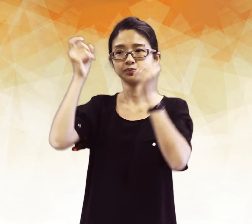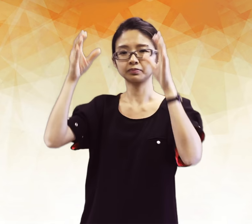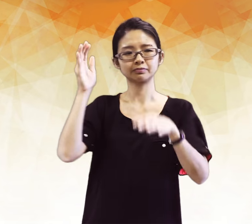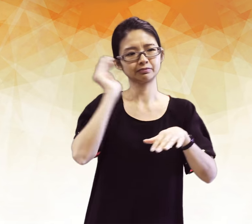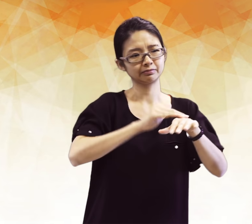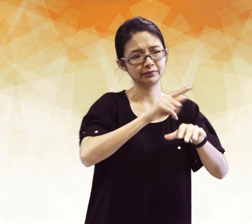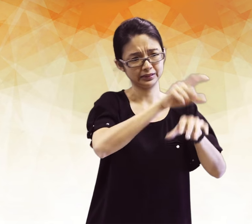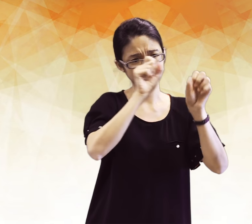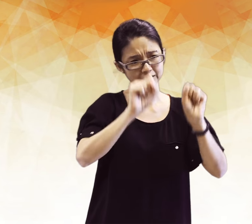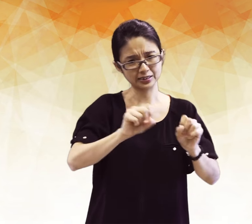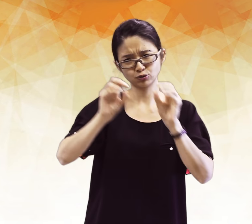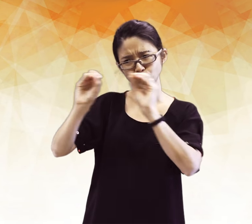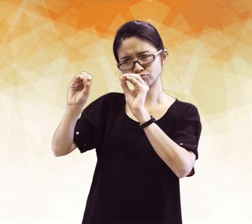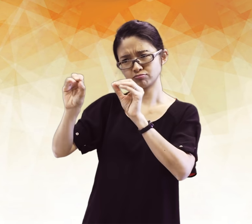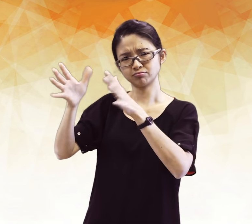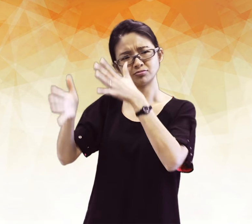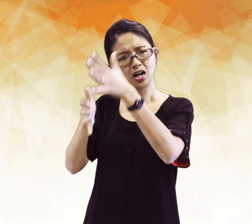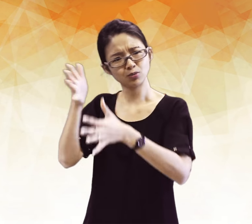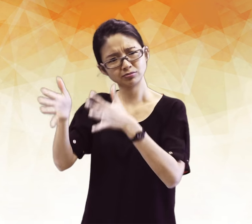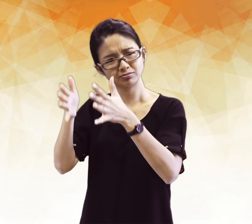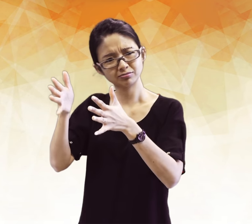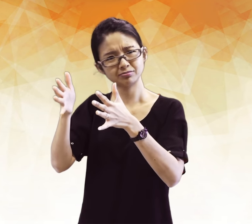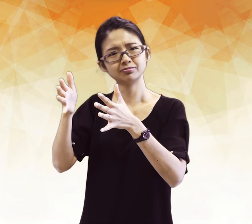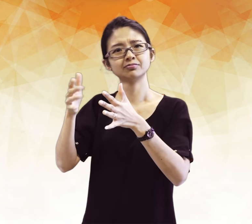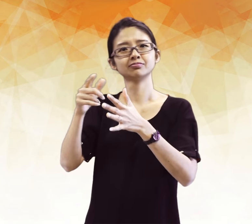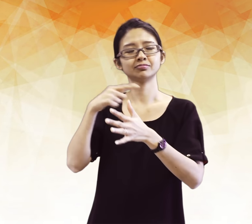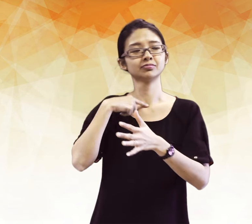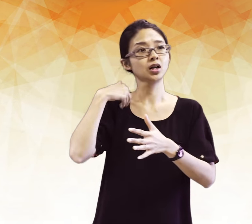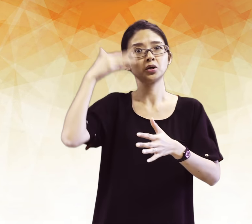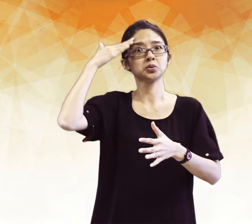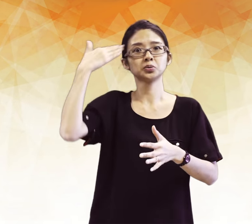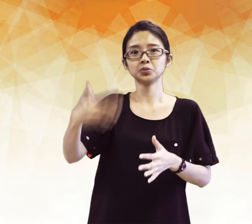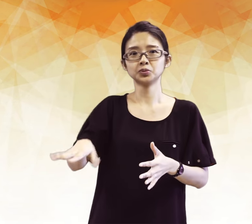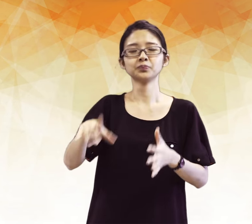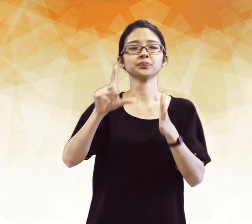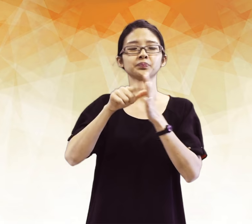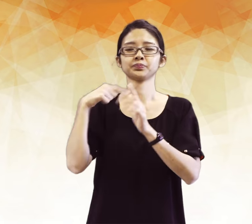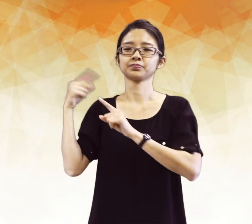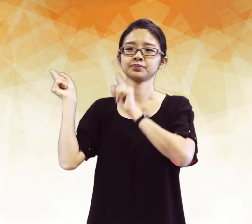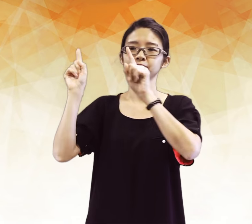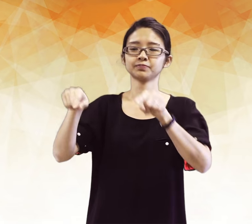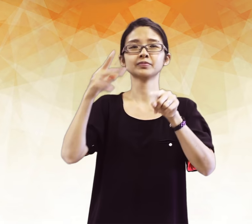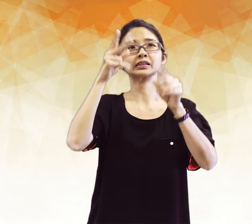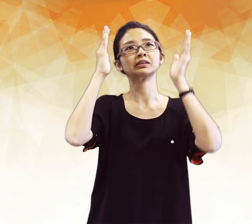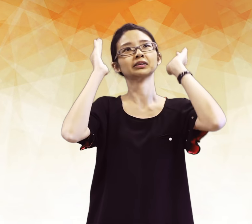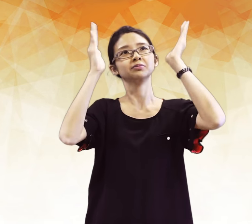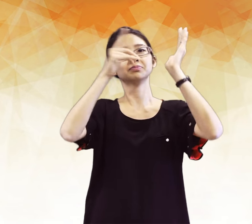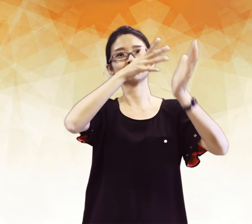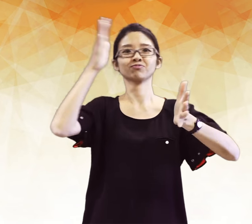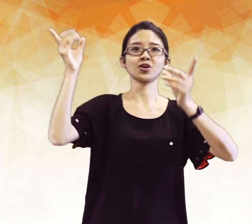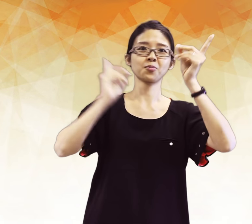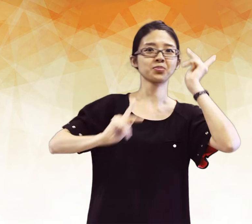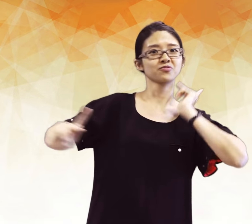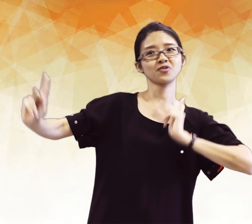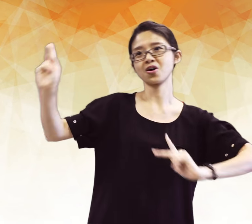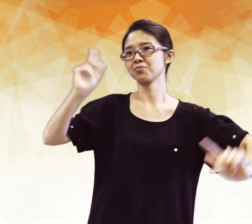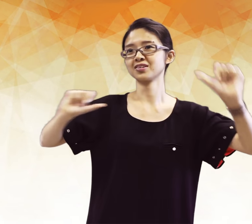His teacher asked my son if he could teach them some sign language. I didn't know about this request. So I attended the drama performance,